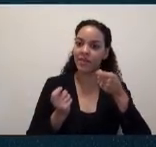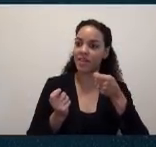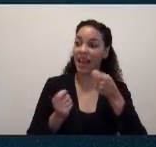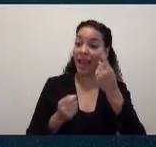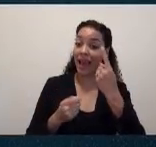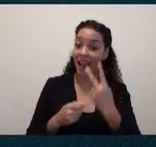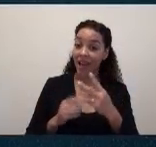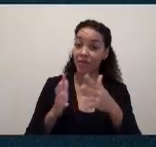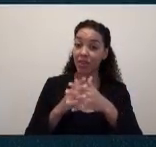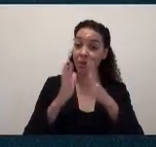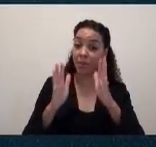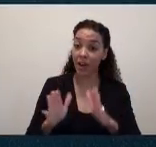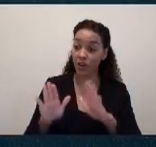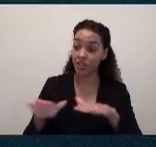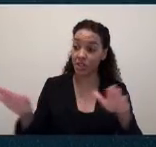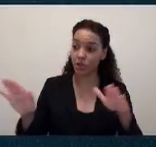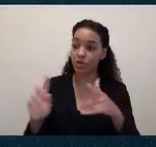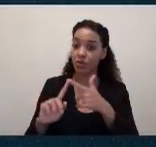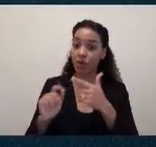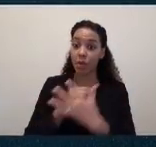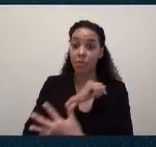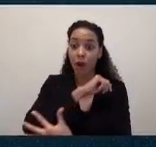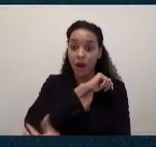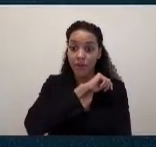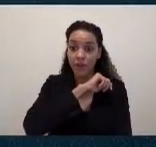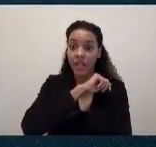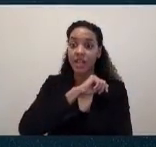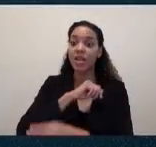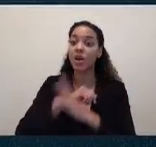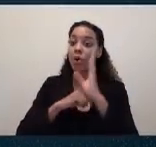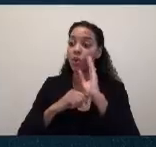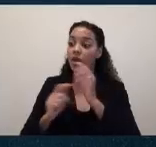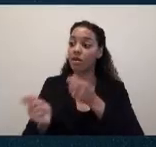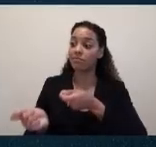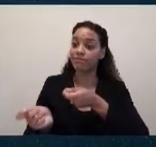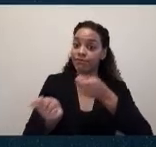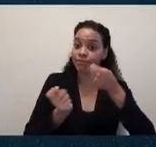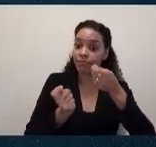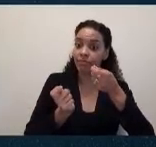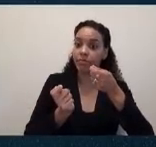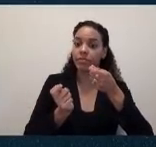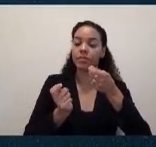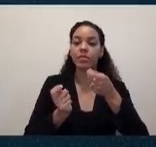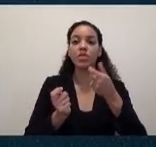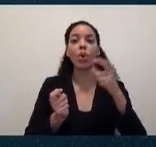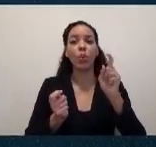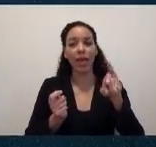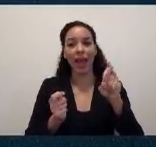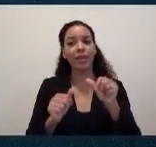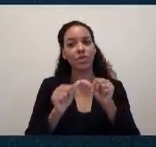The generational impact of that is profound. And so we have to continue it, because we know it makes sense, which is --